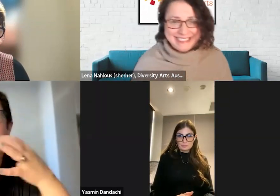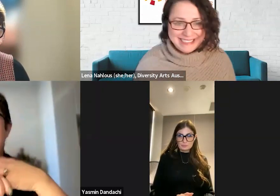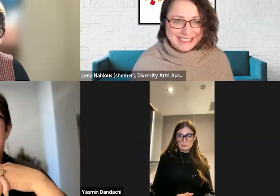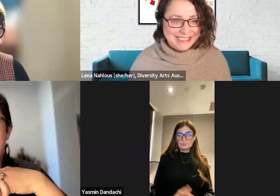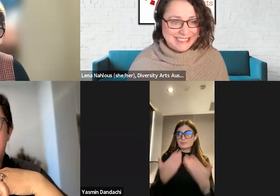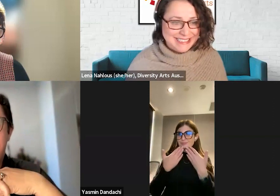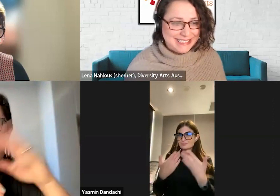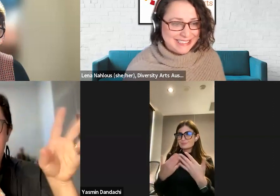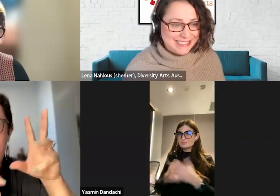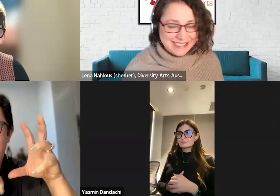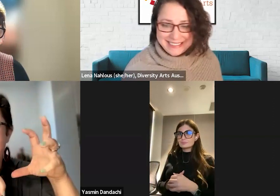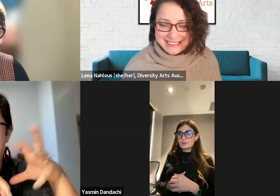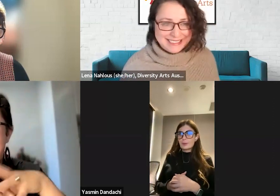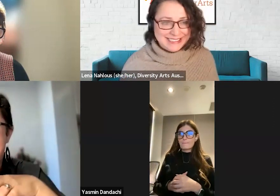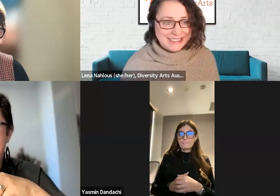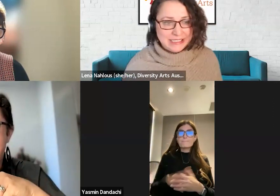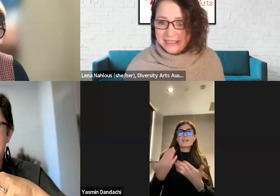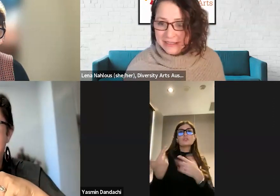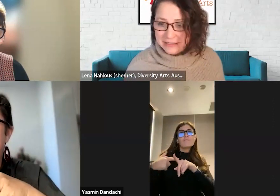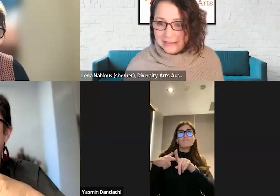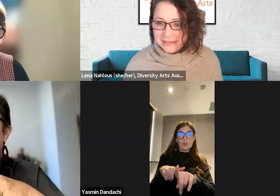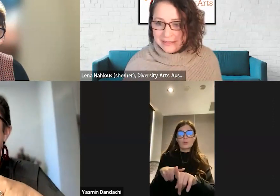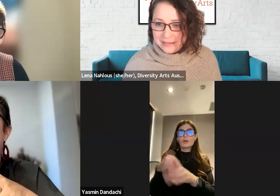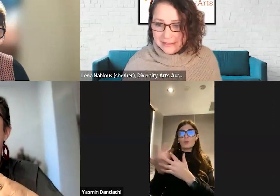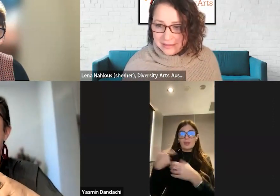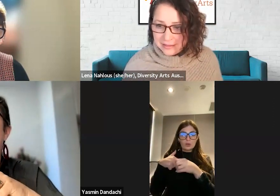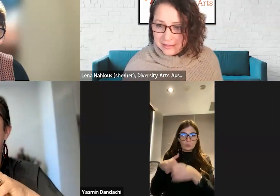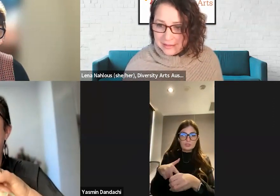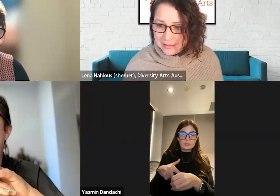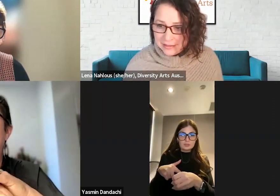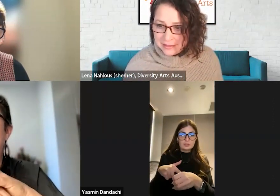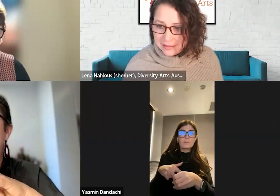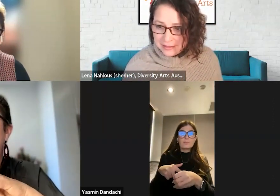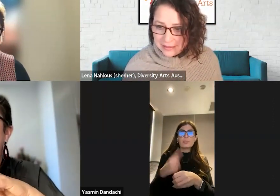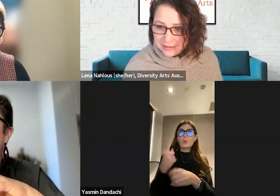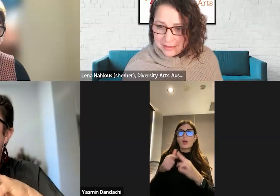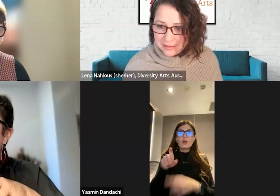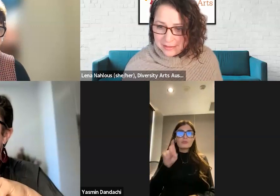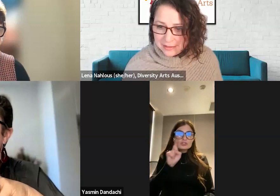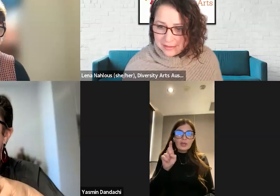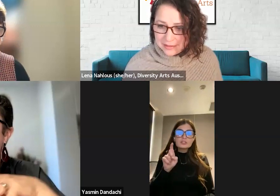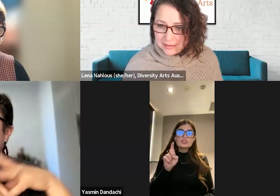I think just following on from that question, I think one of the strange and kind